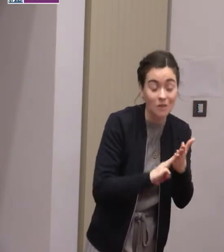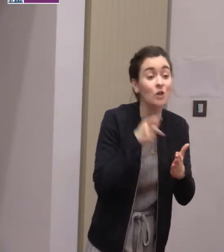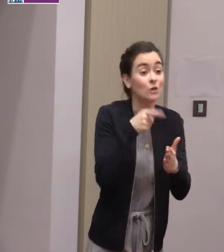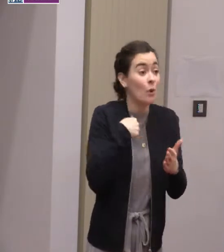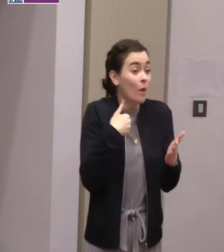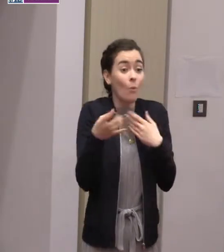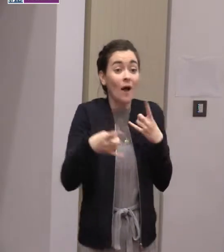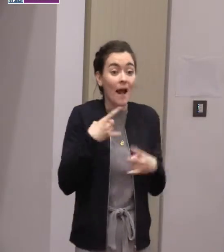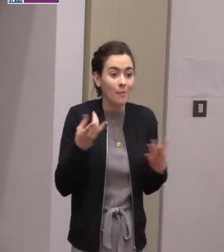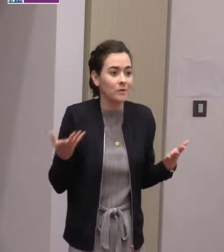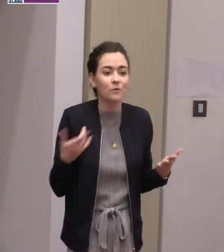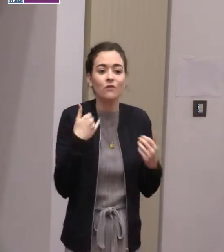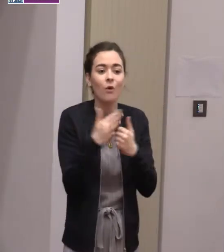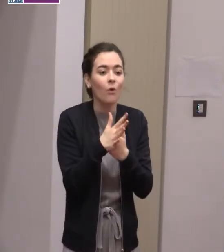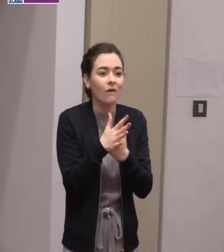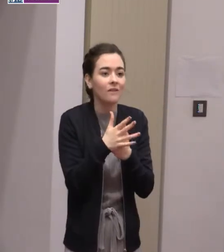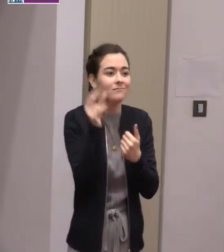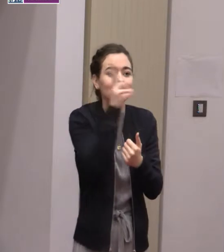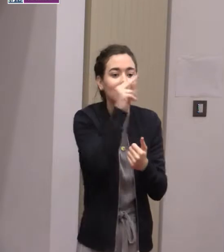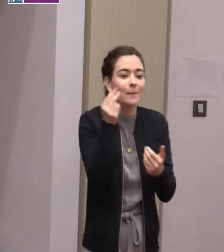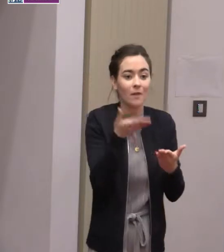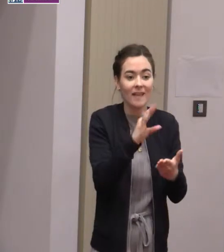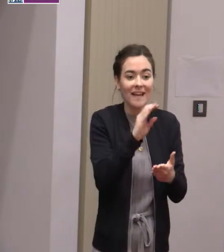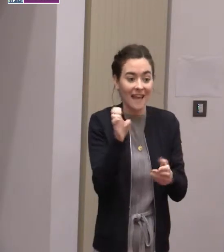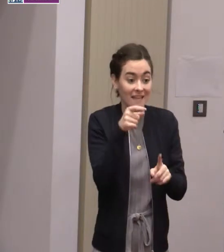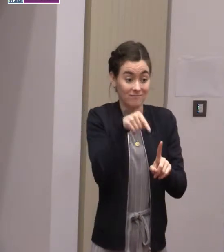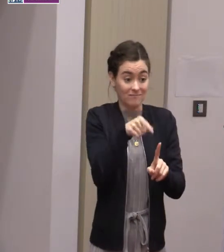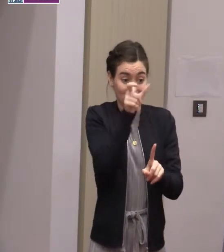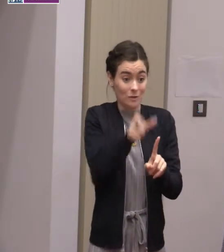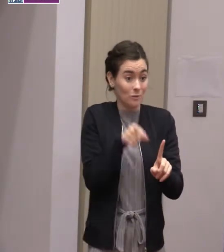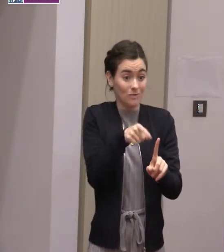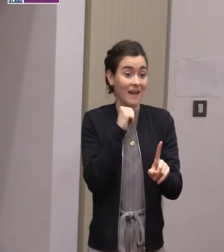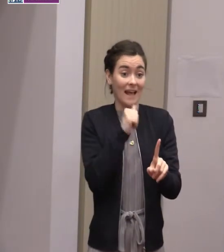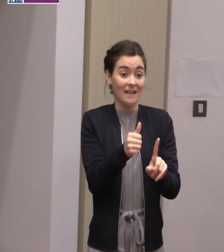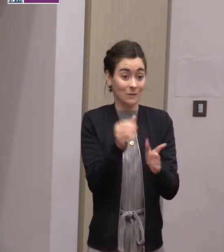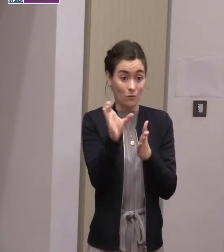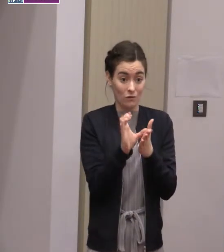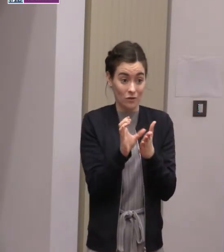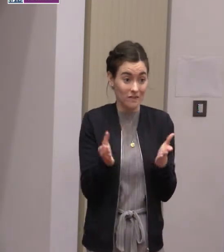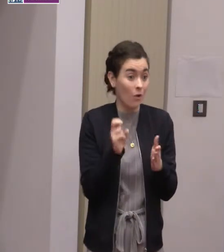What happens on a case by people who do not have family members?